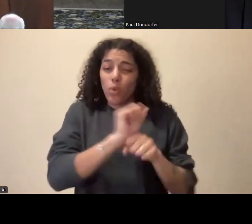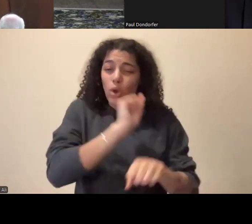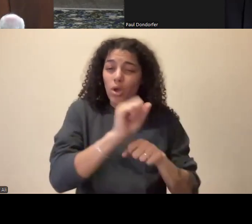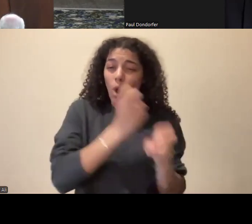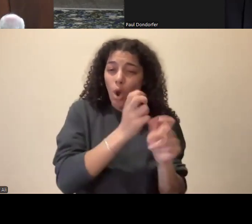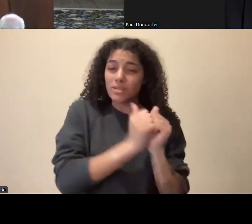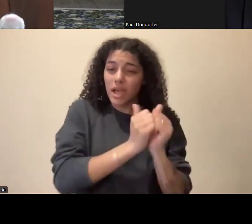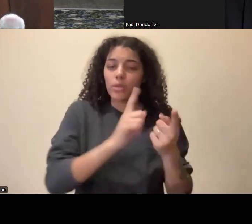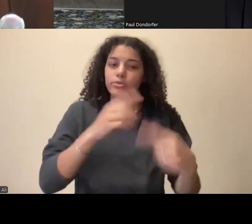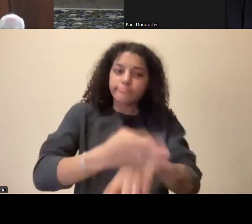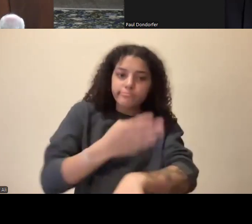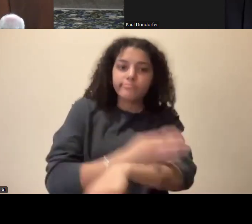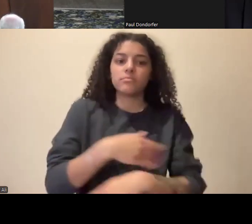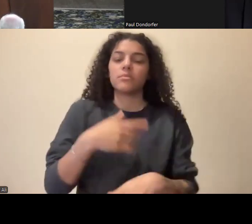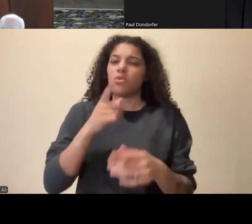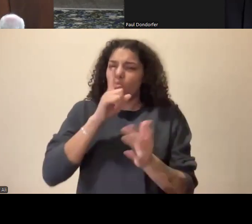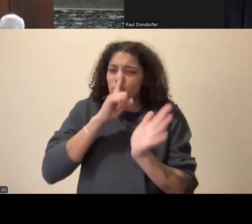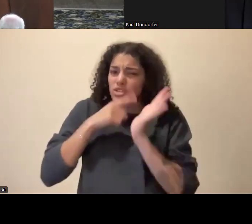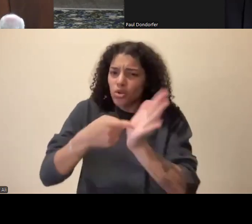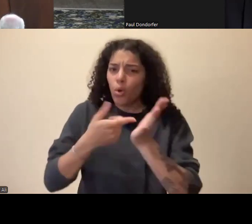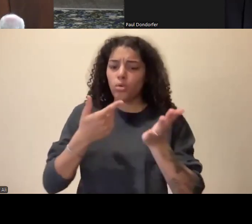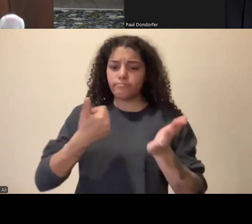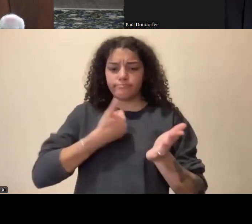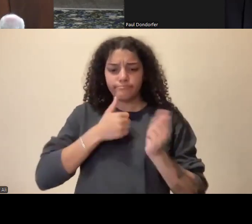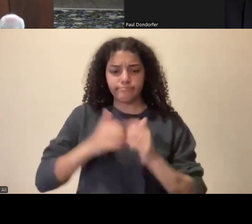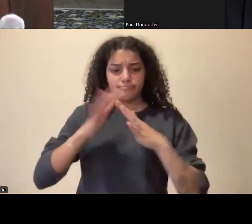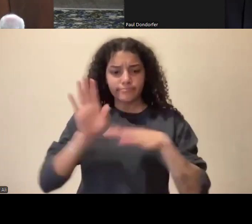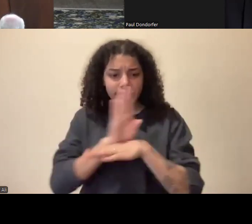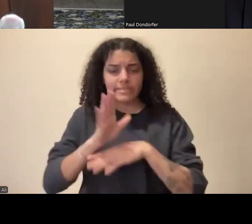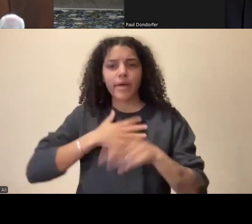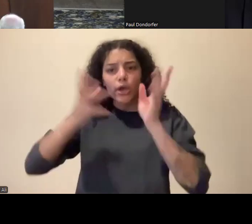example of how entrepreneurship creativity and a commitment to the environmental responsibility